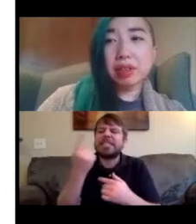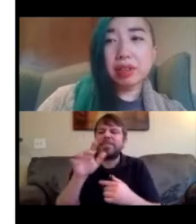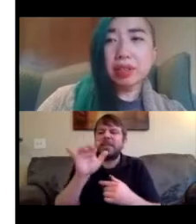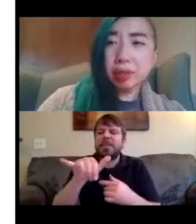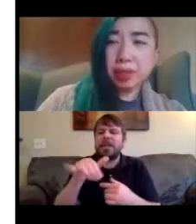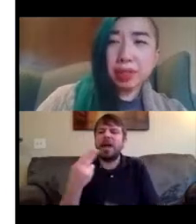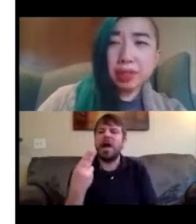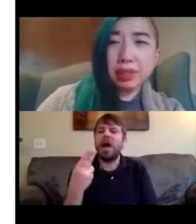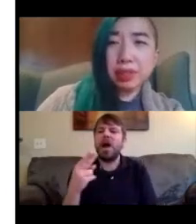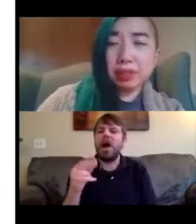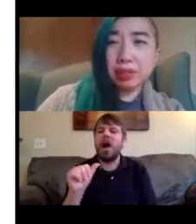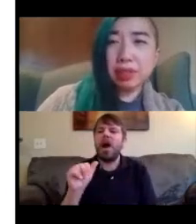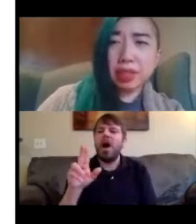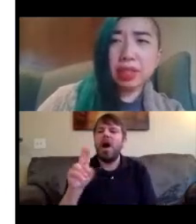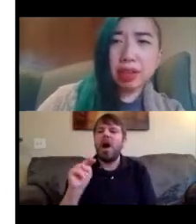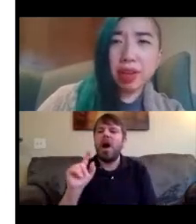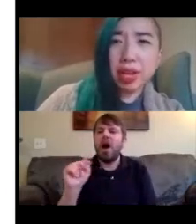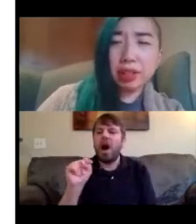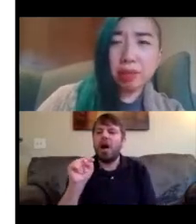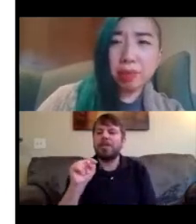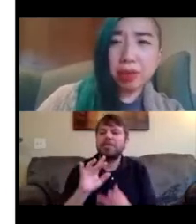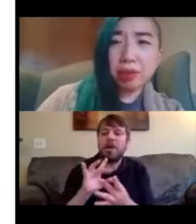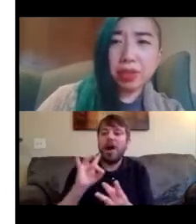Does that make sense--does that clarify a little bit more for you?